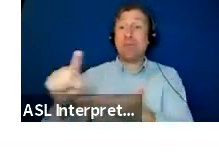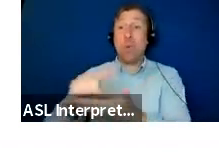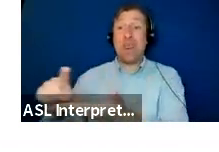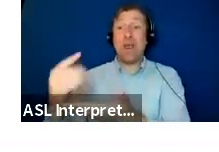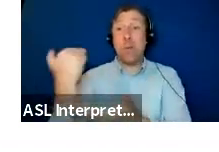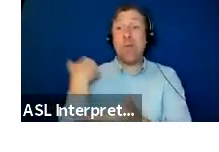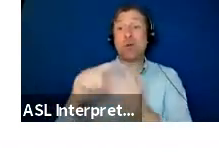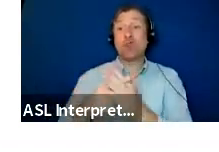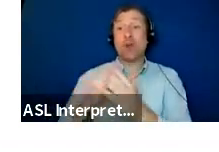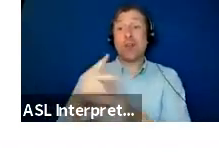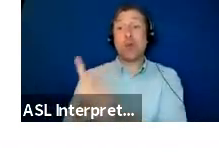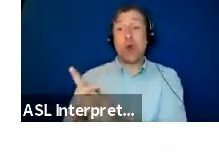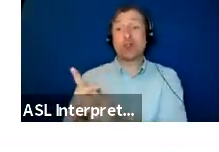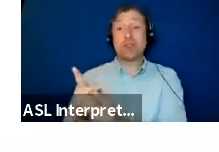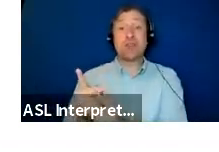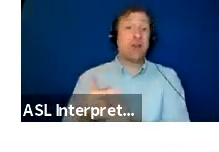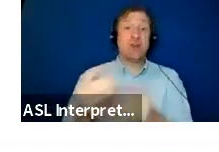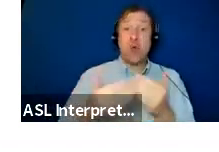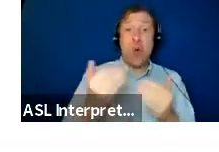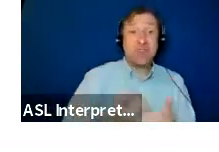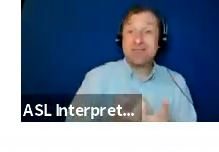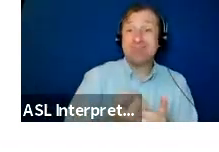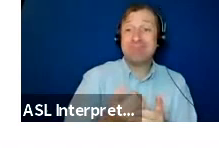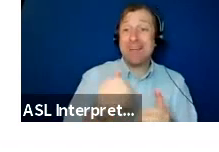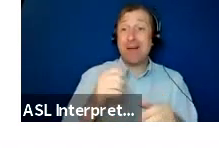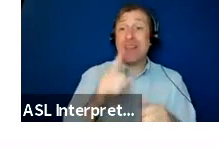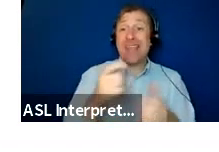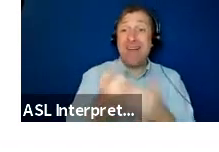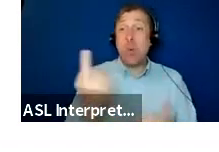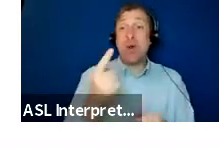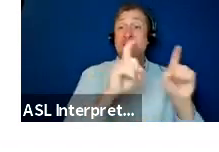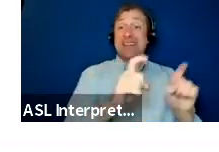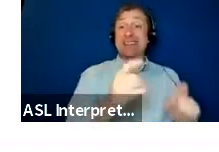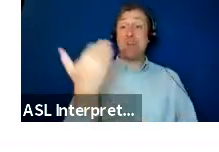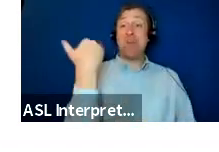So almost everyone who's going to be working on a set, really everyone who's going to work on the set, will be tested prior to starting work.